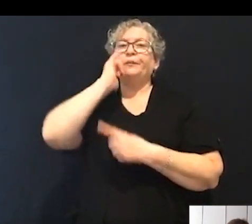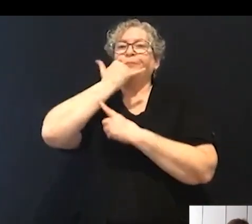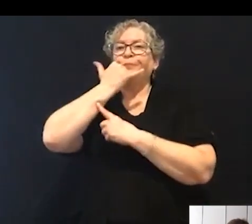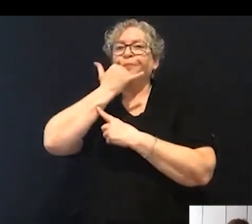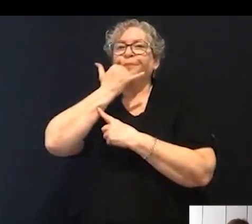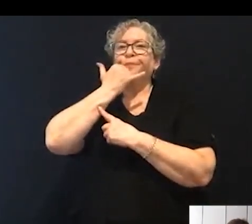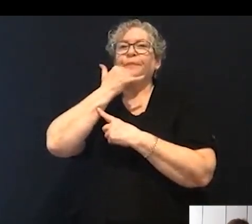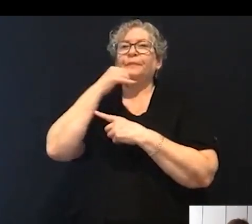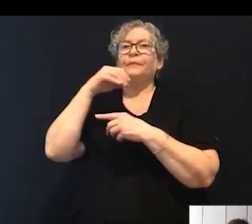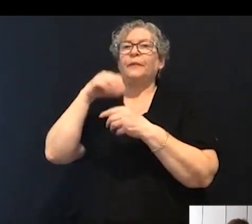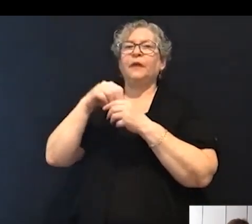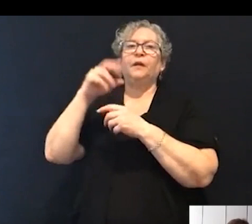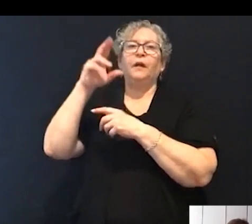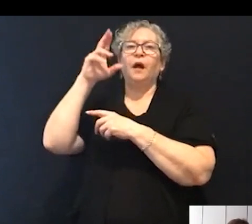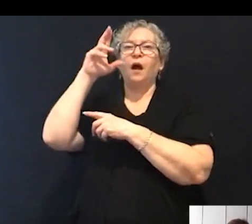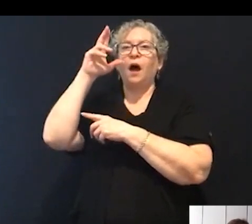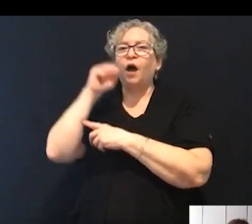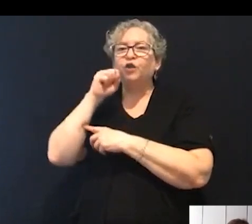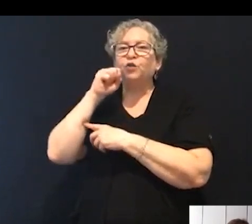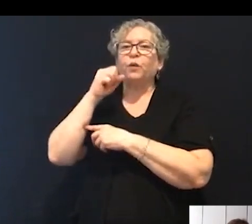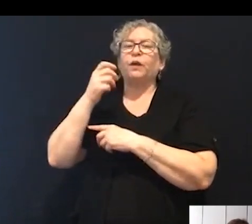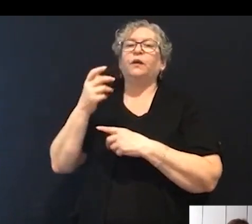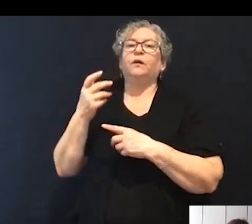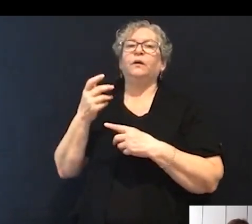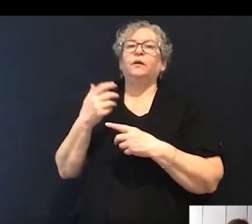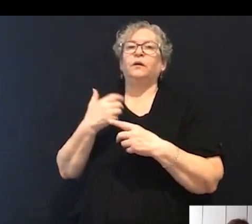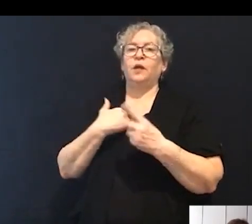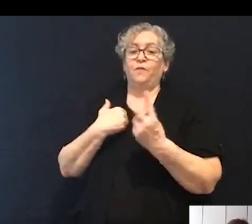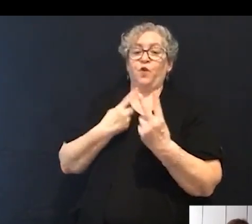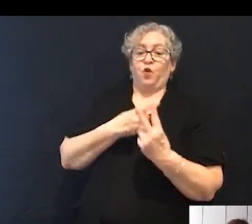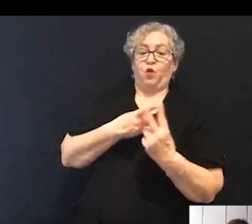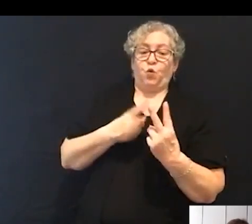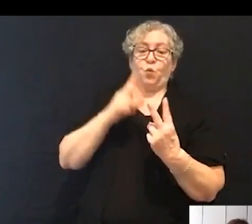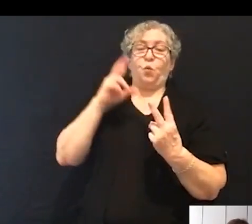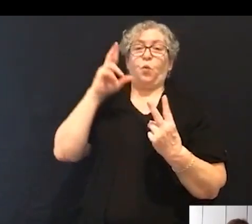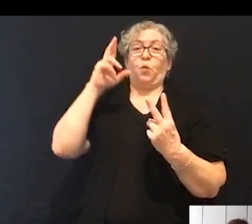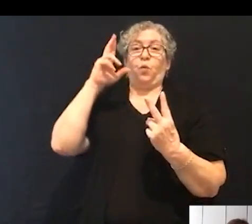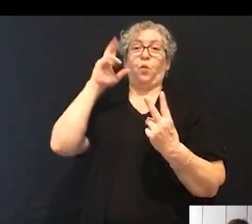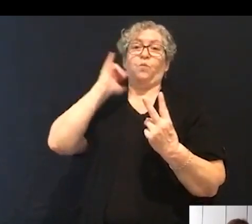you need to have two mutations to get the disease.